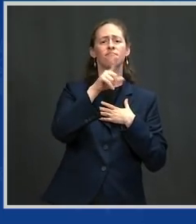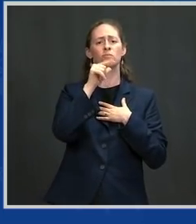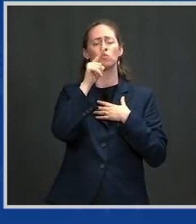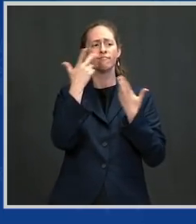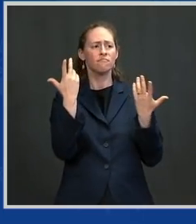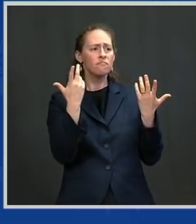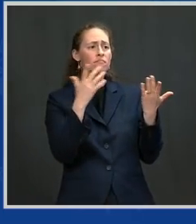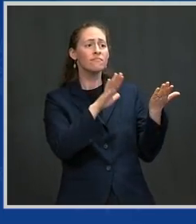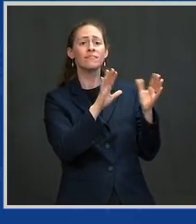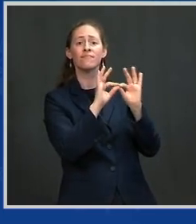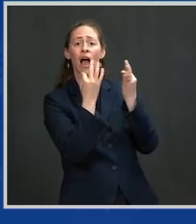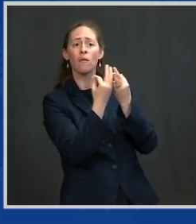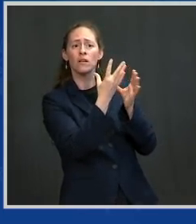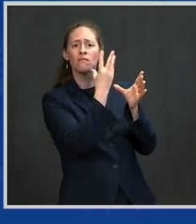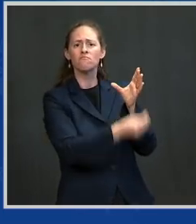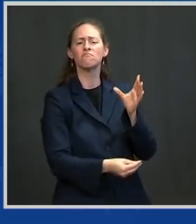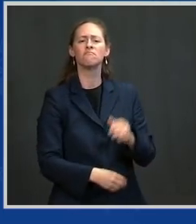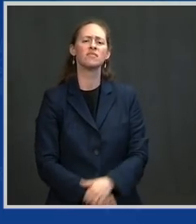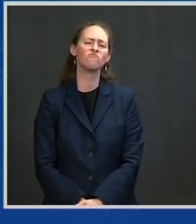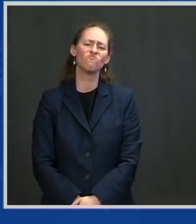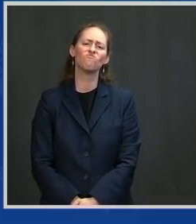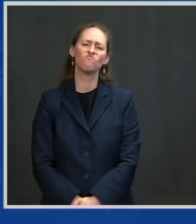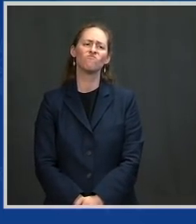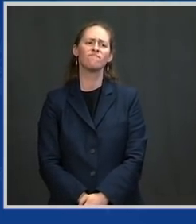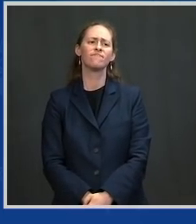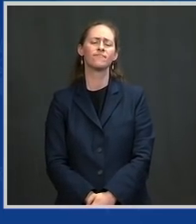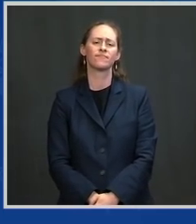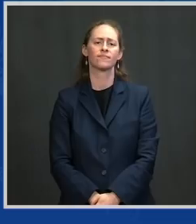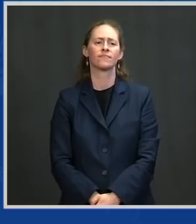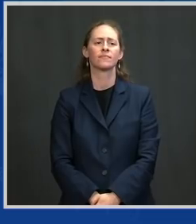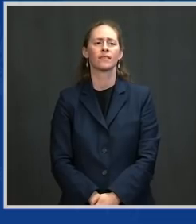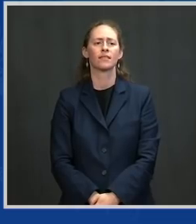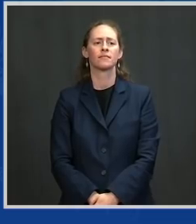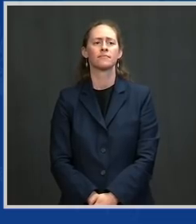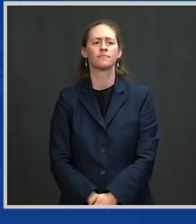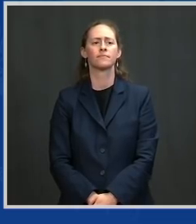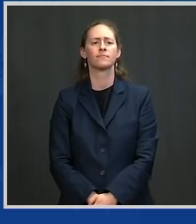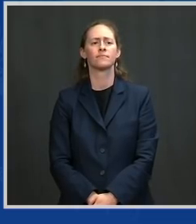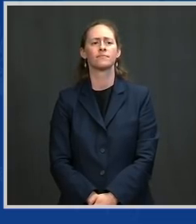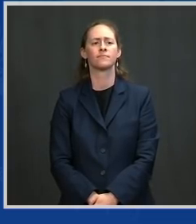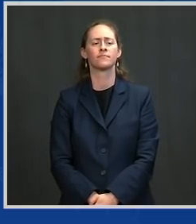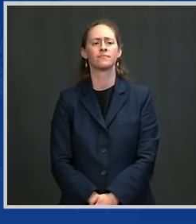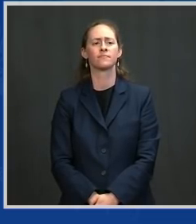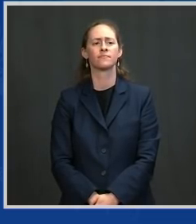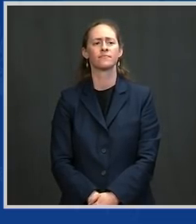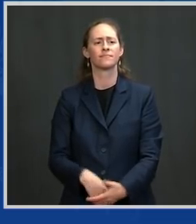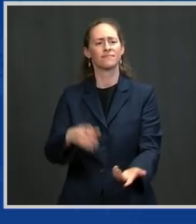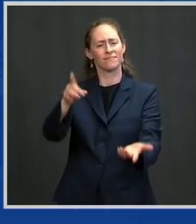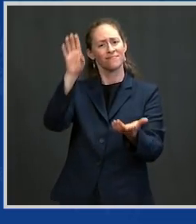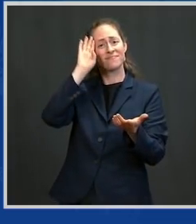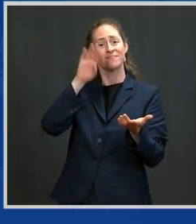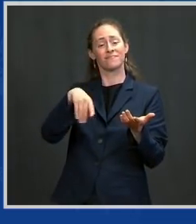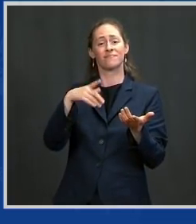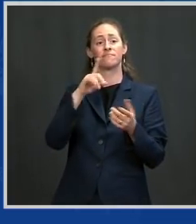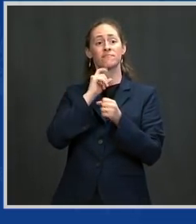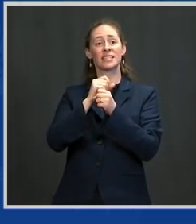I know that black hole that seems to consume you, that fills up your chest when you lose someone